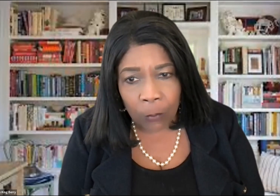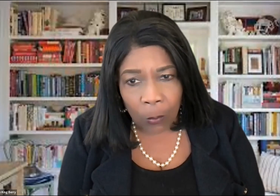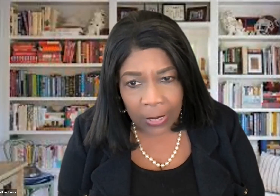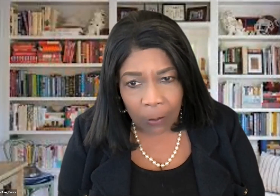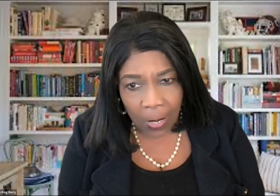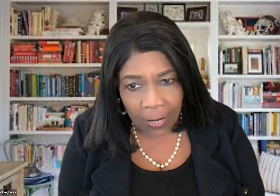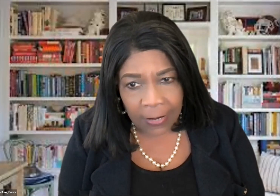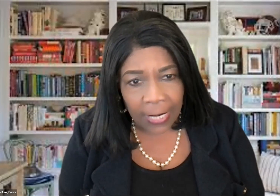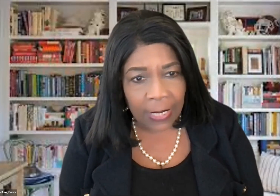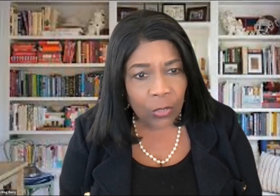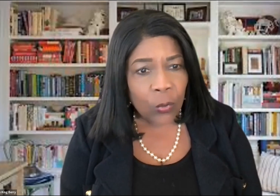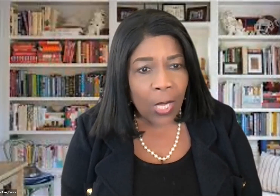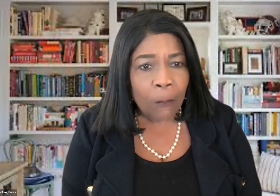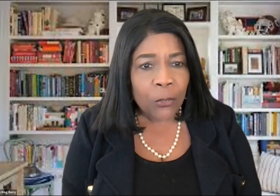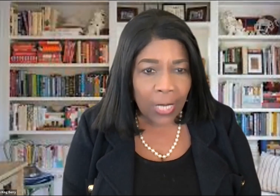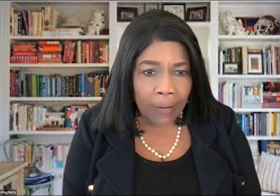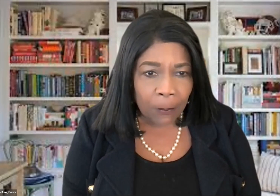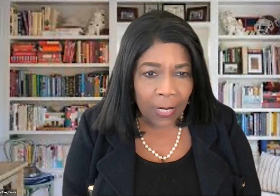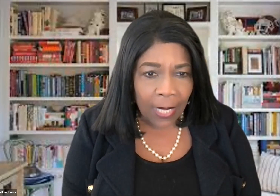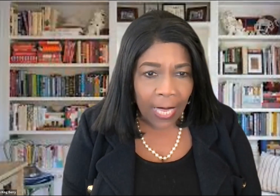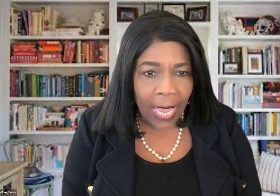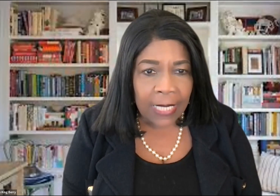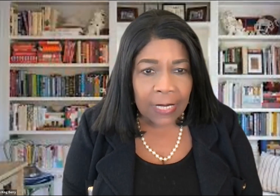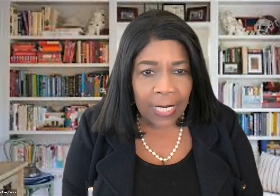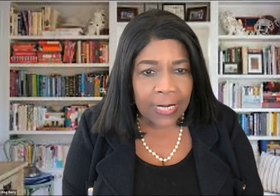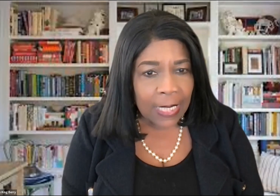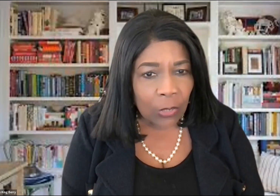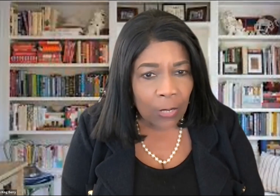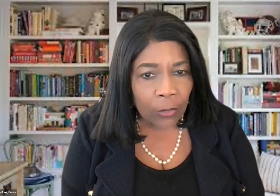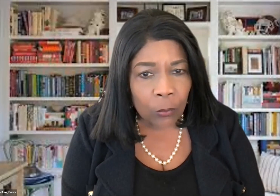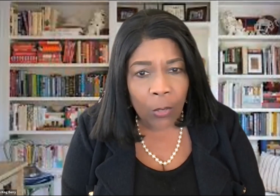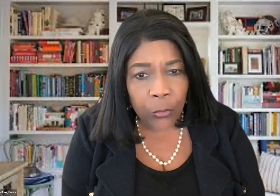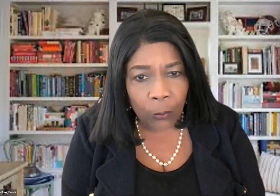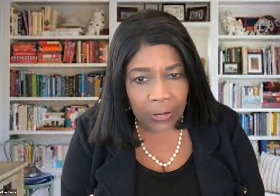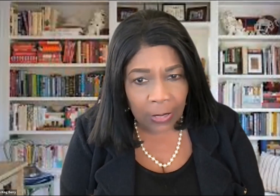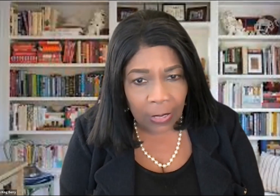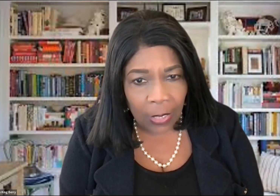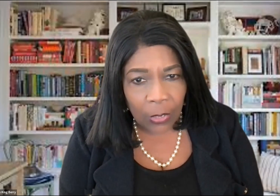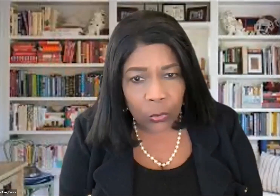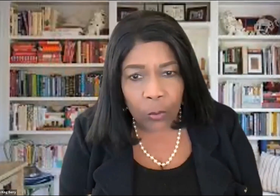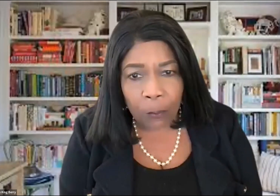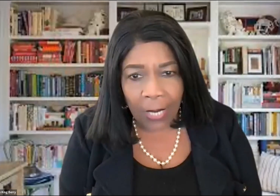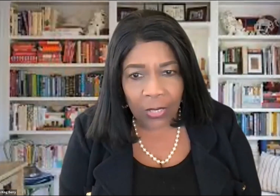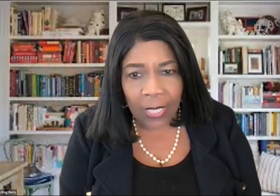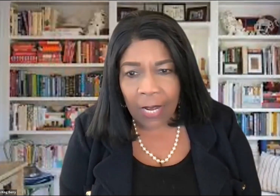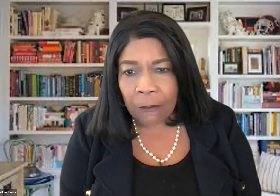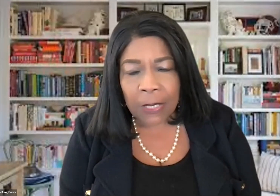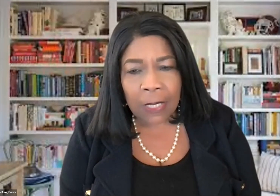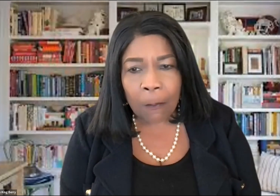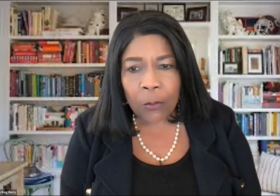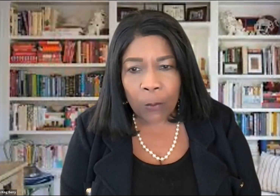My role was and is to help shape and the lend intellectual authority to the project.